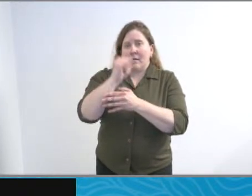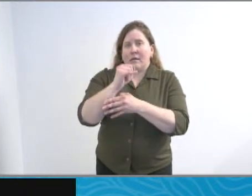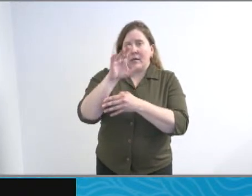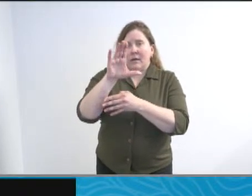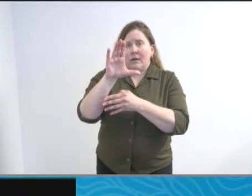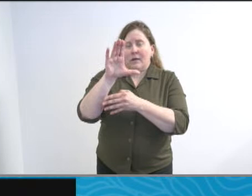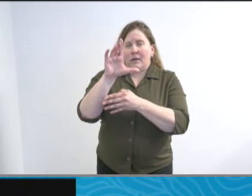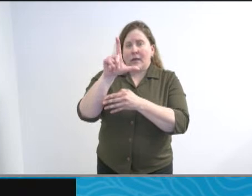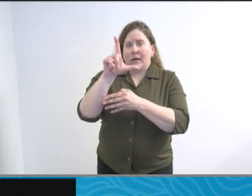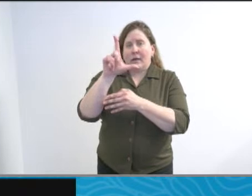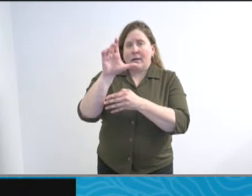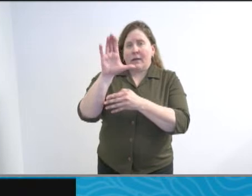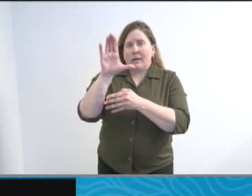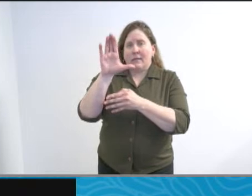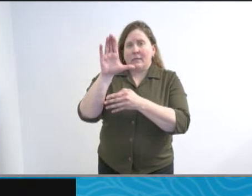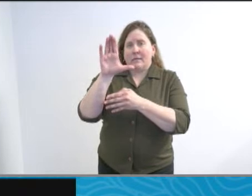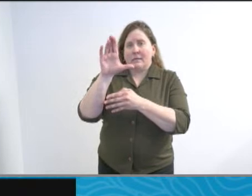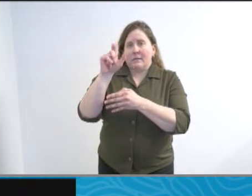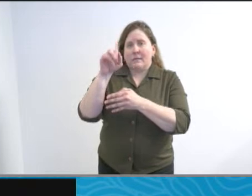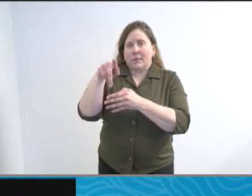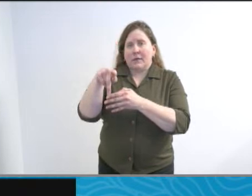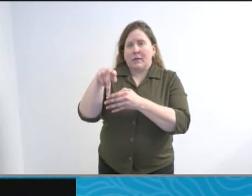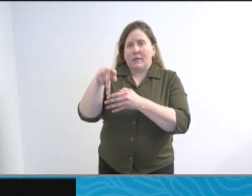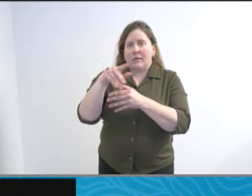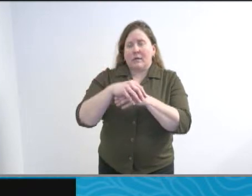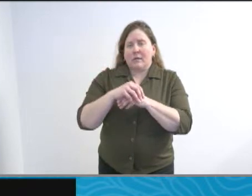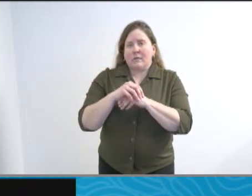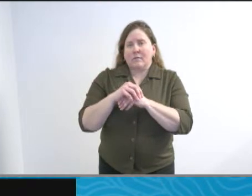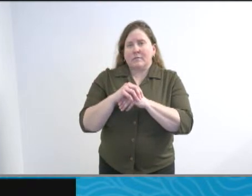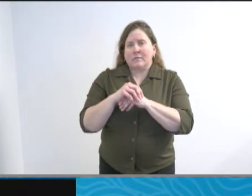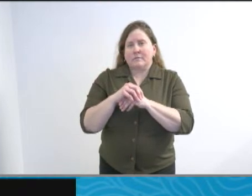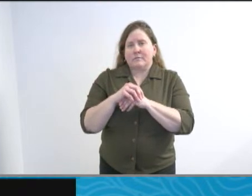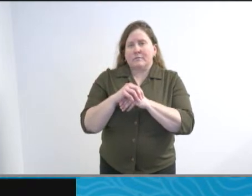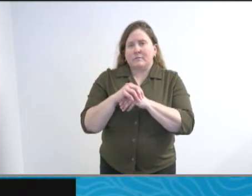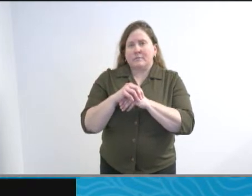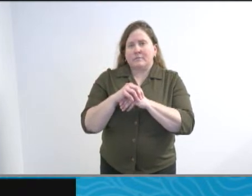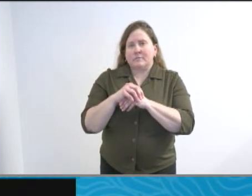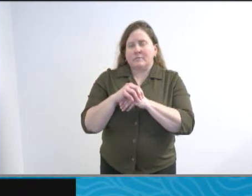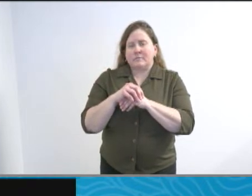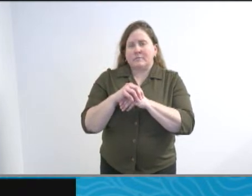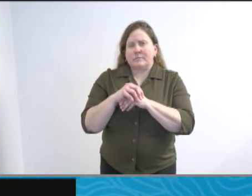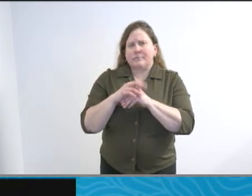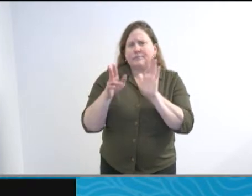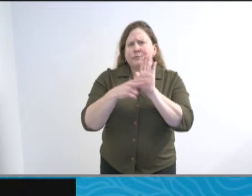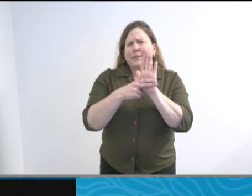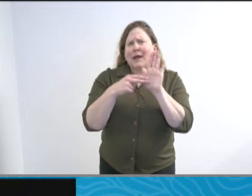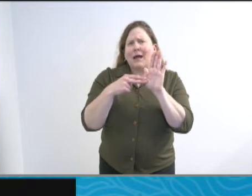We'll be presenting a little bit on May 3rd. We'll be highlighting programs associated